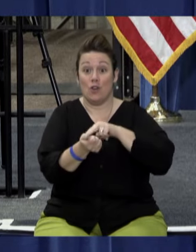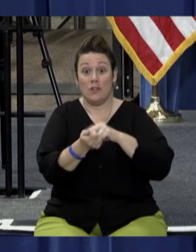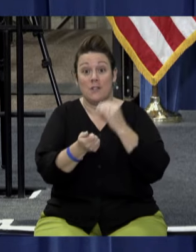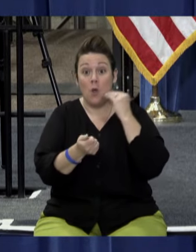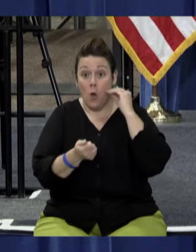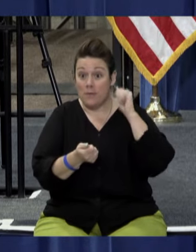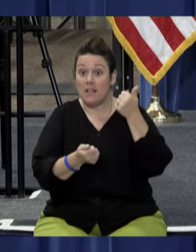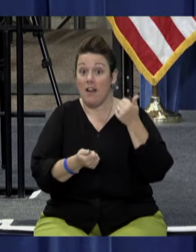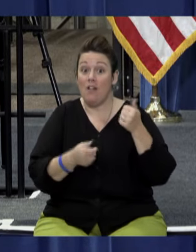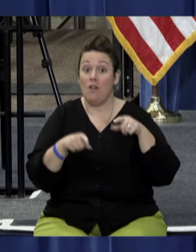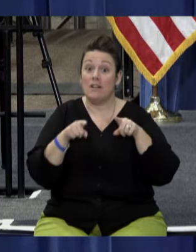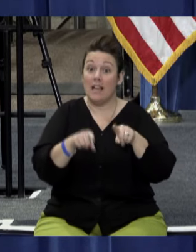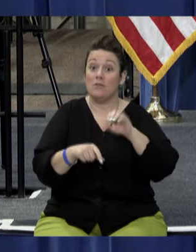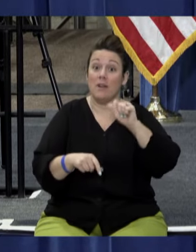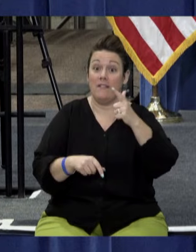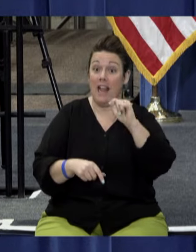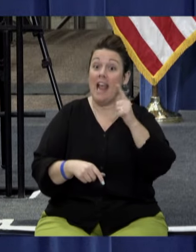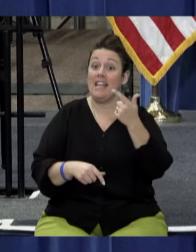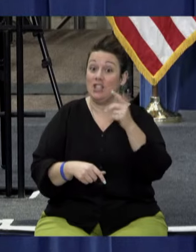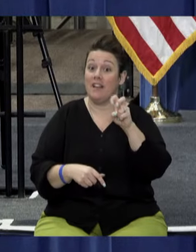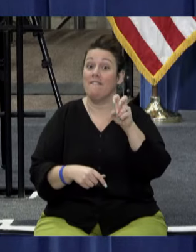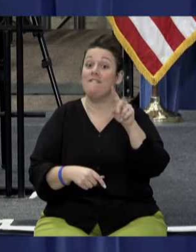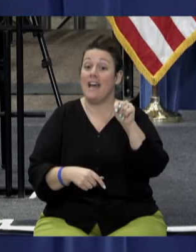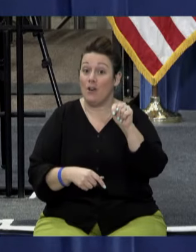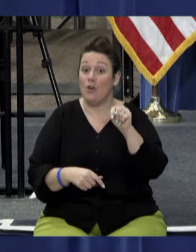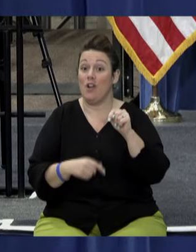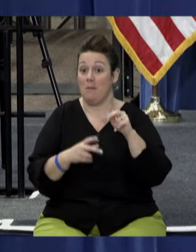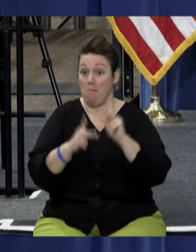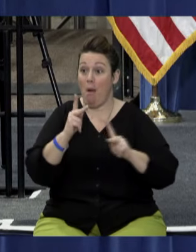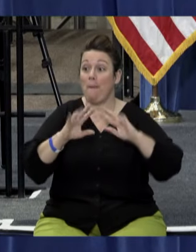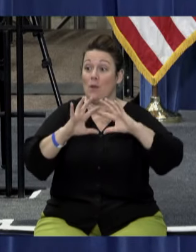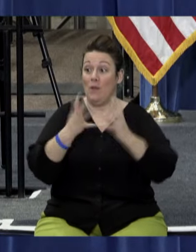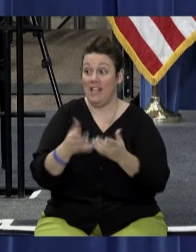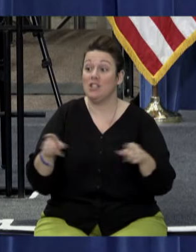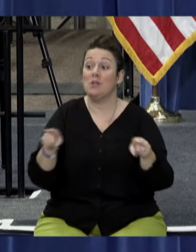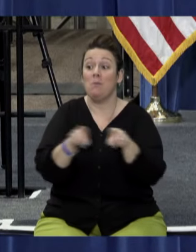we have an aging veteran population, but also a veteran population that came back with injuries